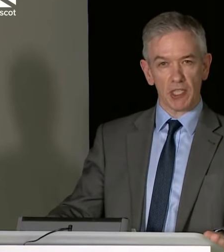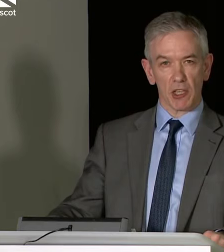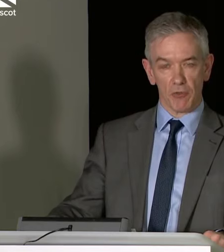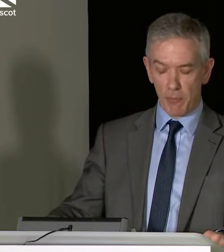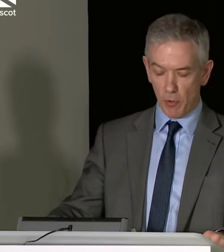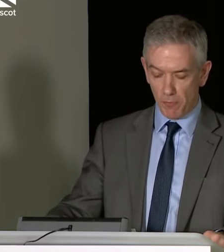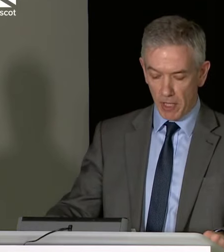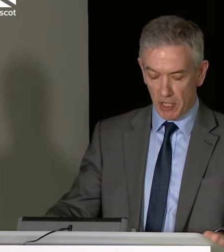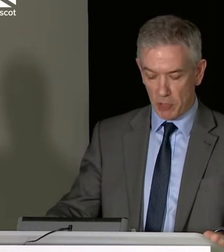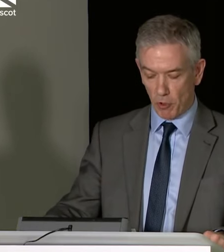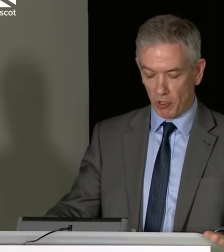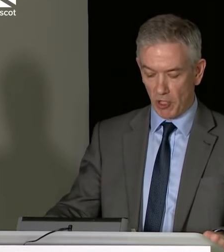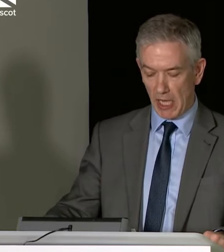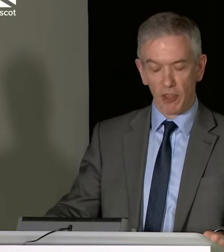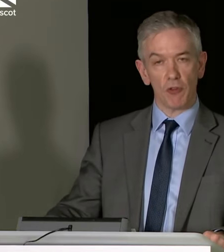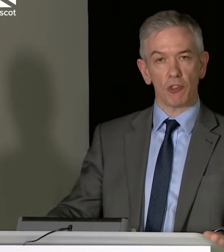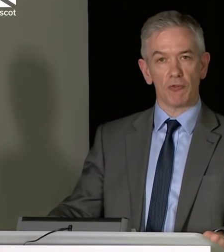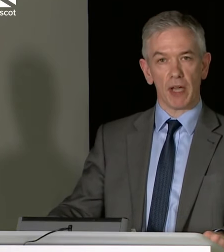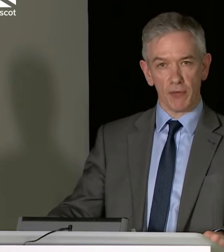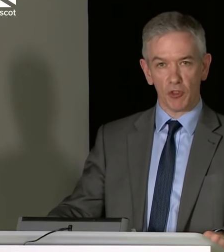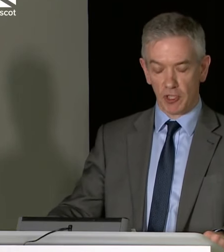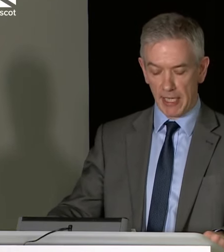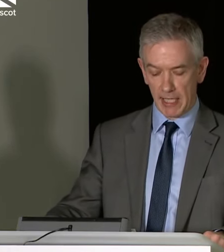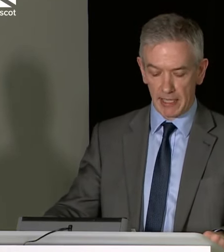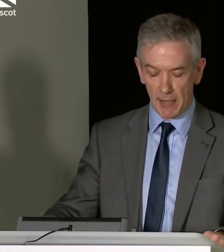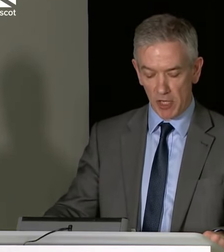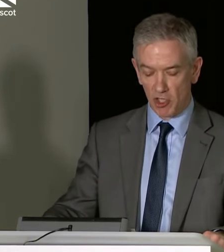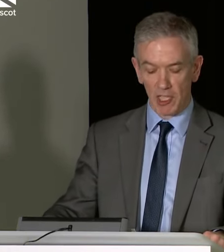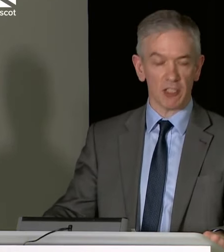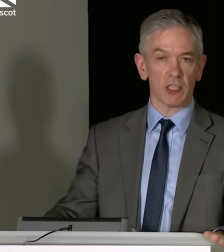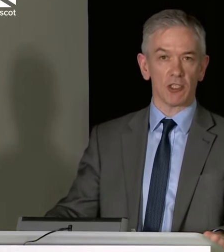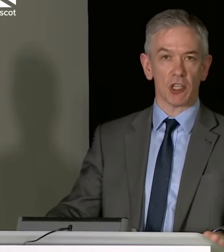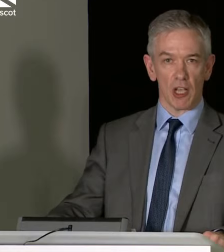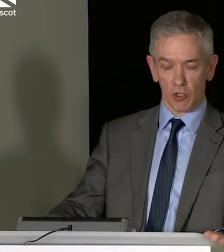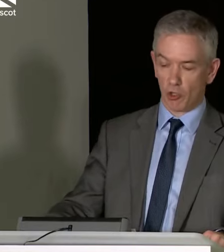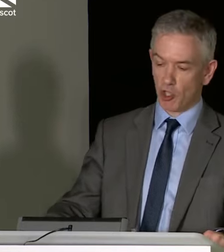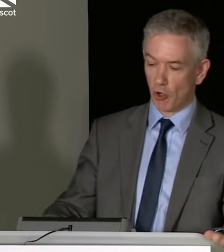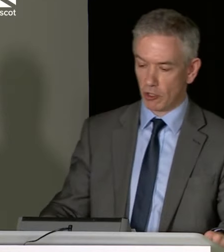26 April they responded to 8,588 emergency incidents across Scotland